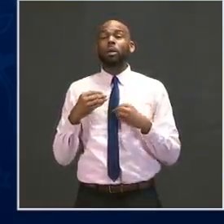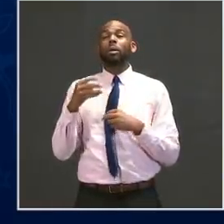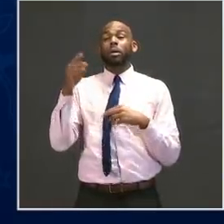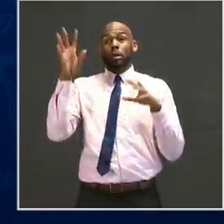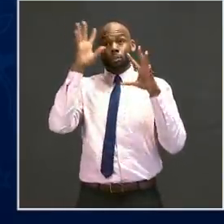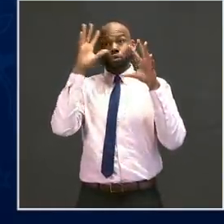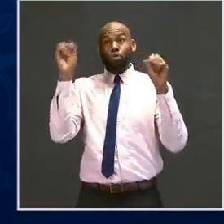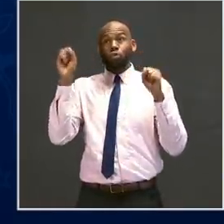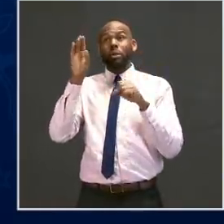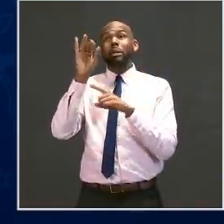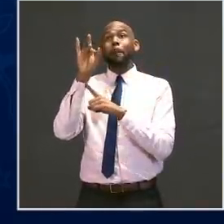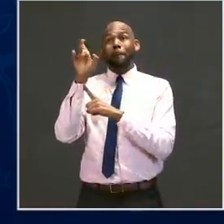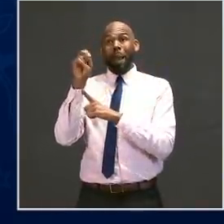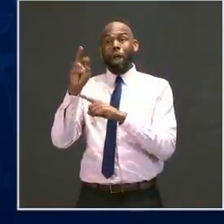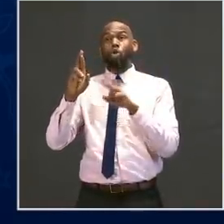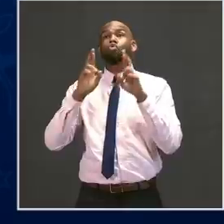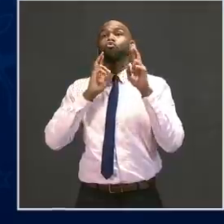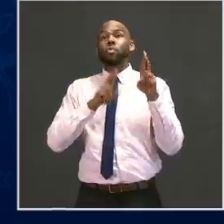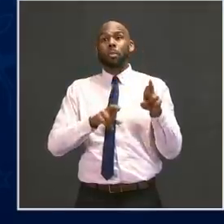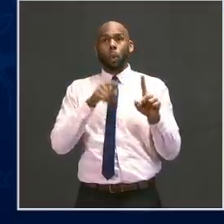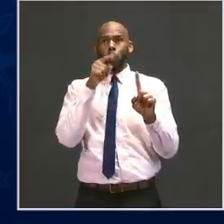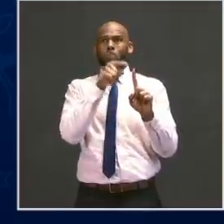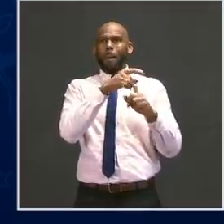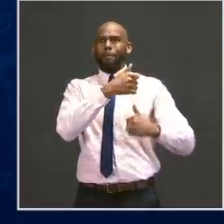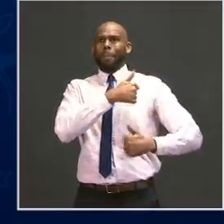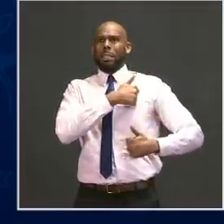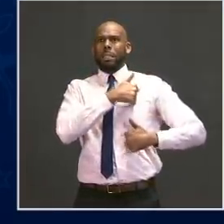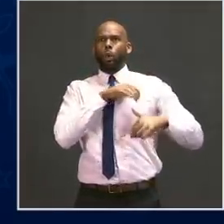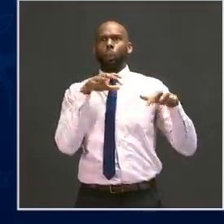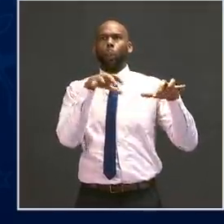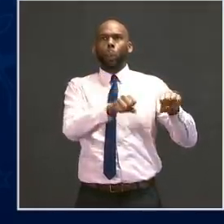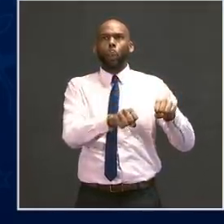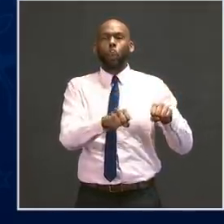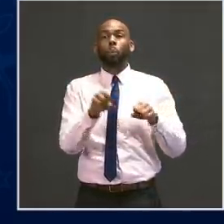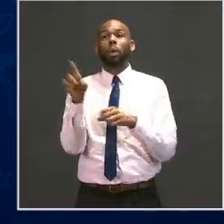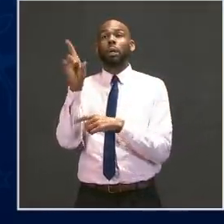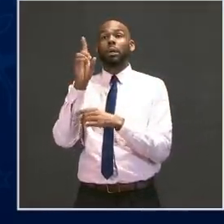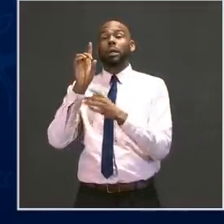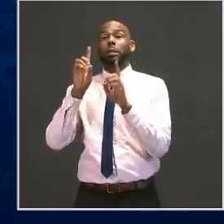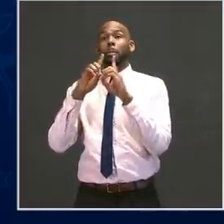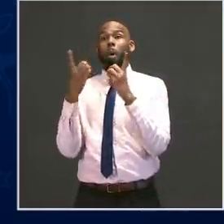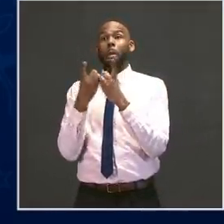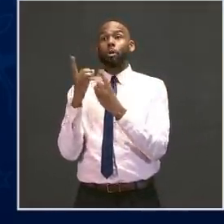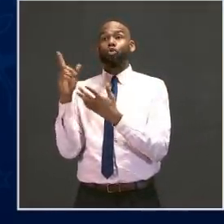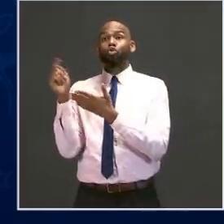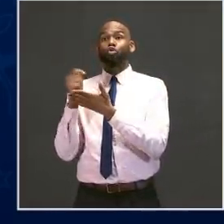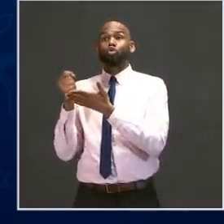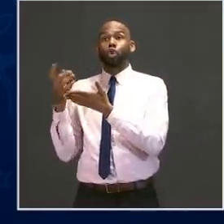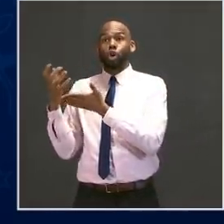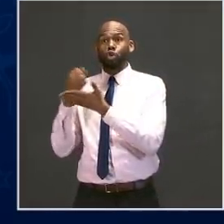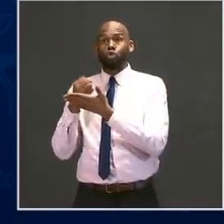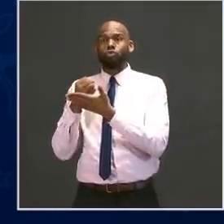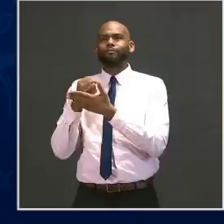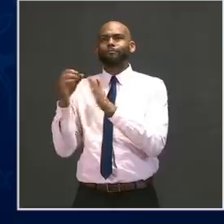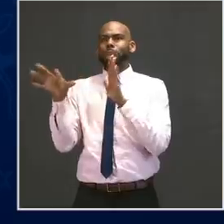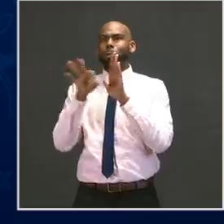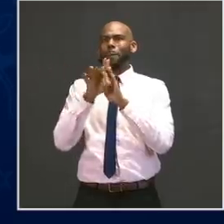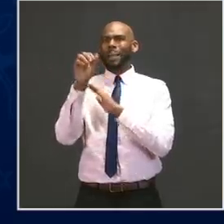in response to the military coup in Burma. The U.S. Department of Treasury designated 10 individuals and three entities for their association